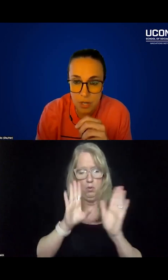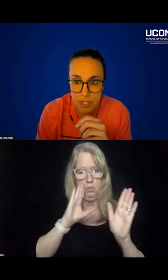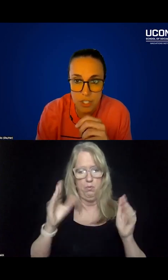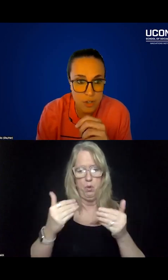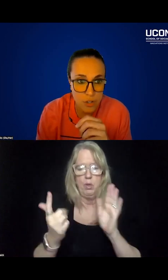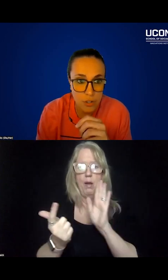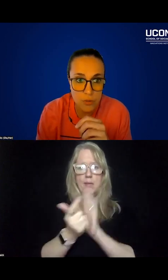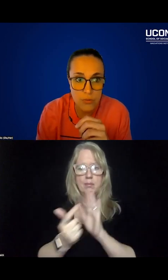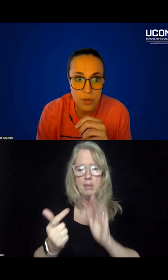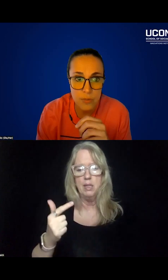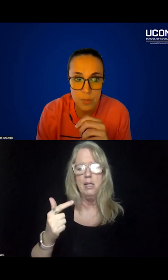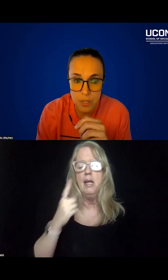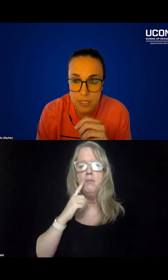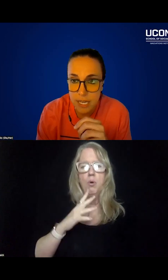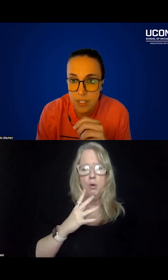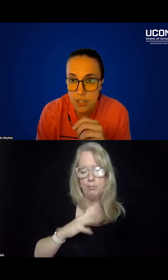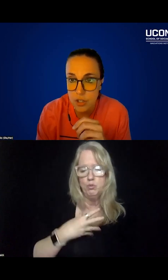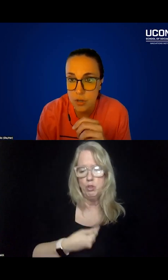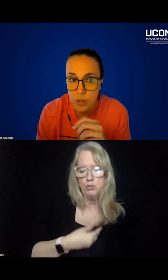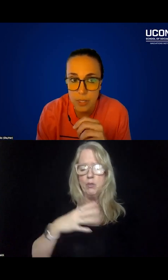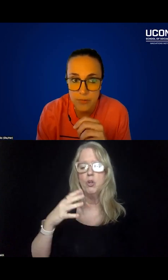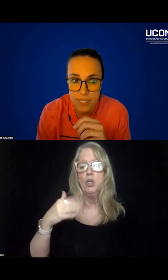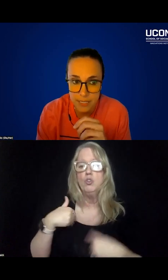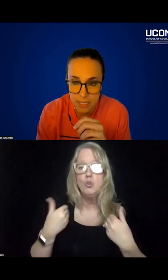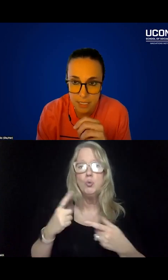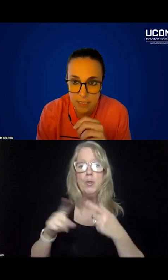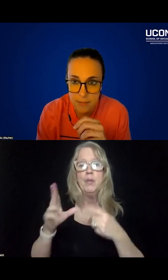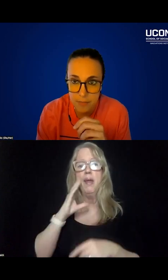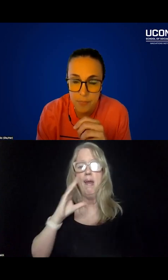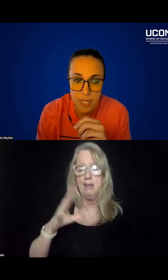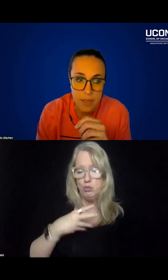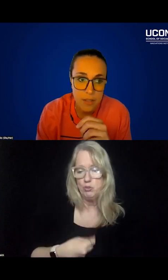TRANSGENDER FROM SPORTS FACILITIES.